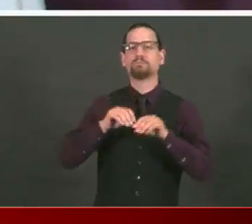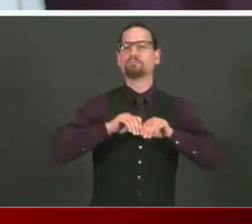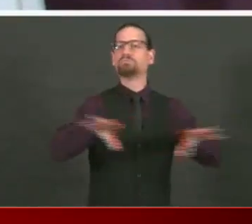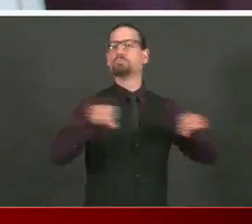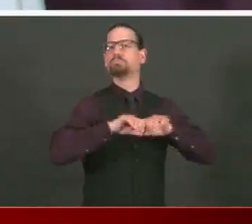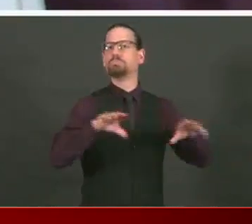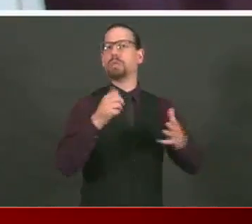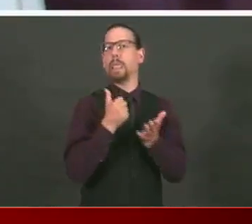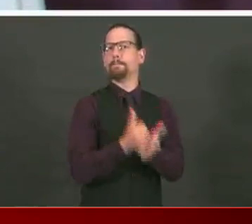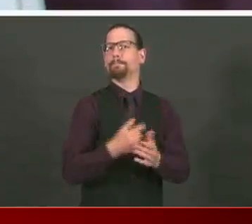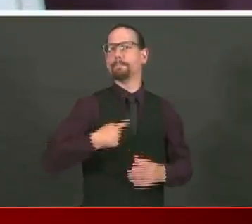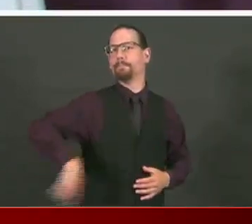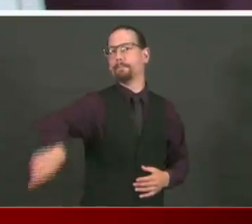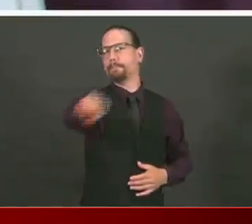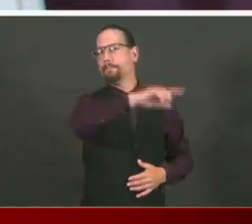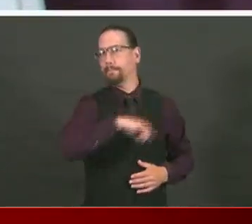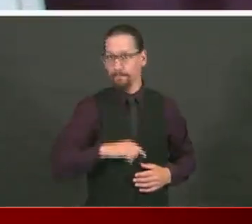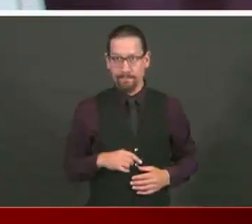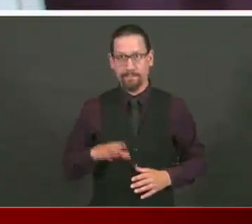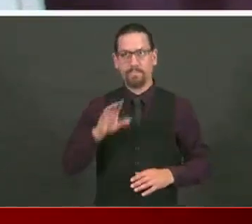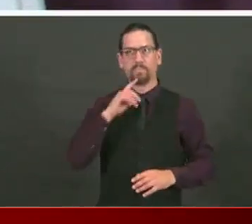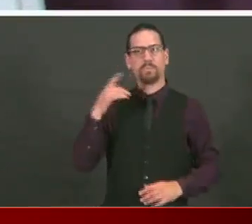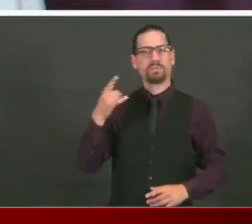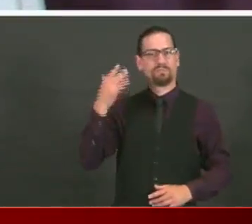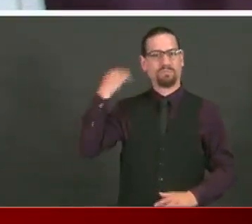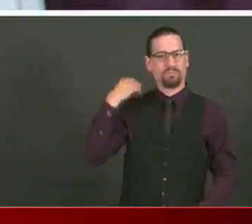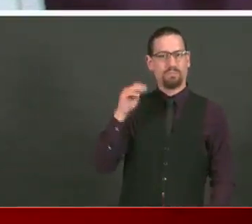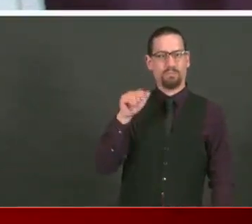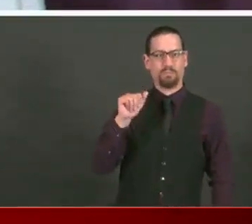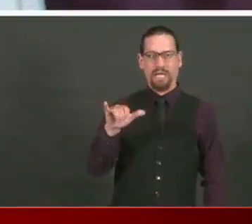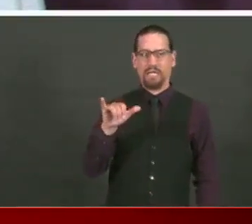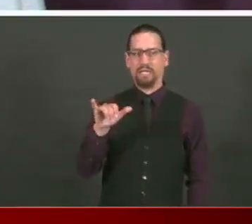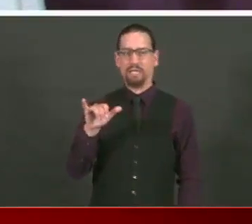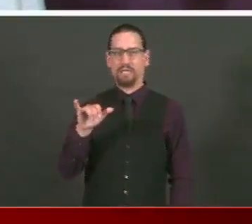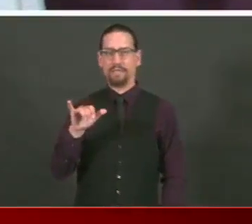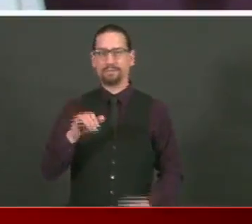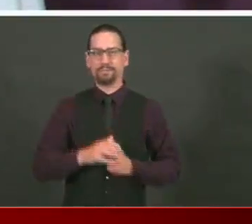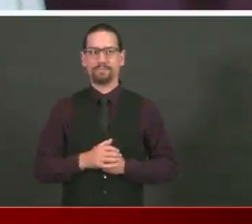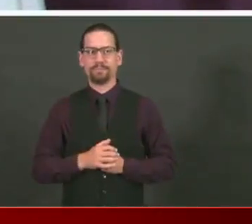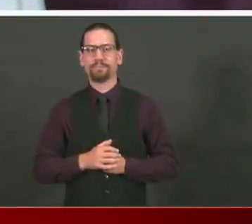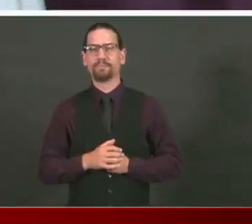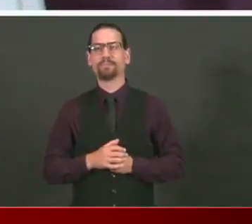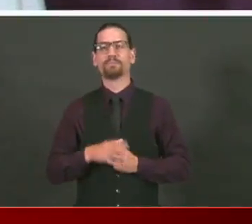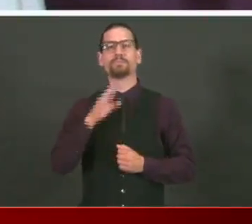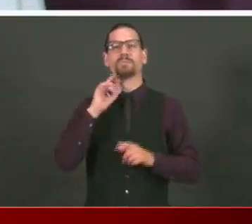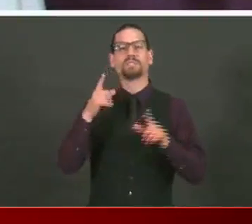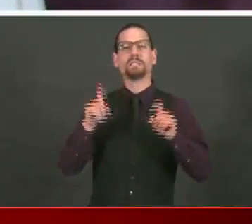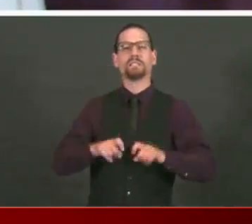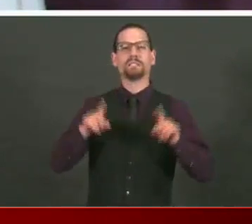IN MAY AS WE BEGIN TO BUILD OUR STRATEGY FOR REOPENING THE ECONOMY AND GETTING EMPLOYEES BACK TO WORK OUR TESTING TEAM